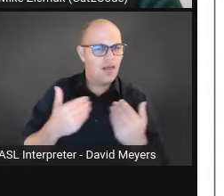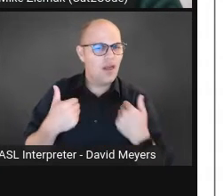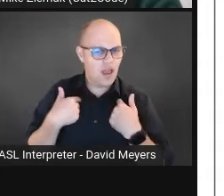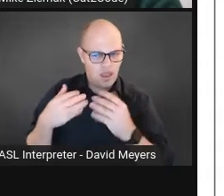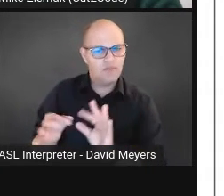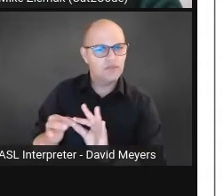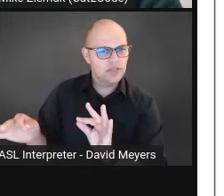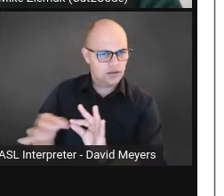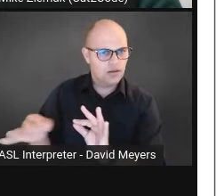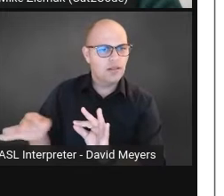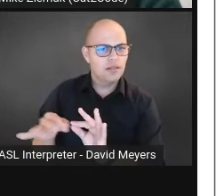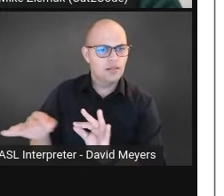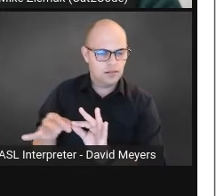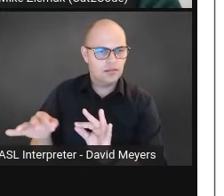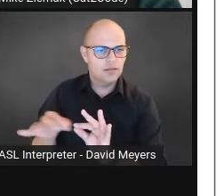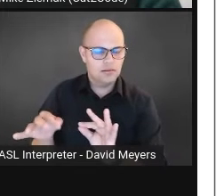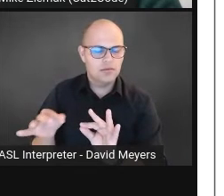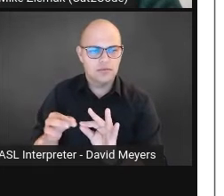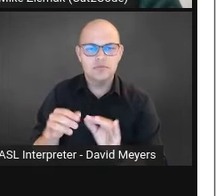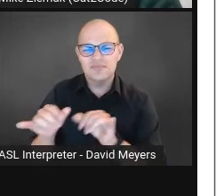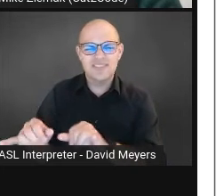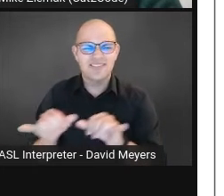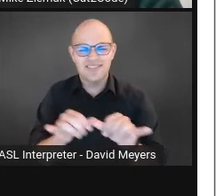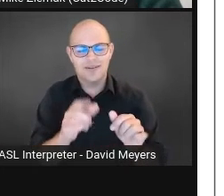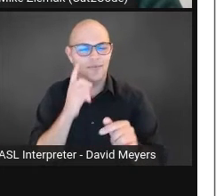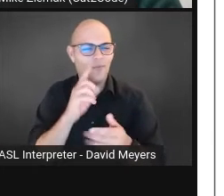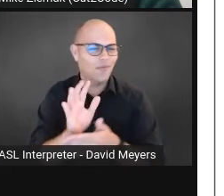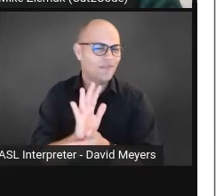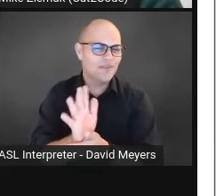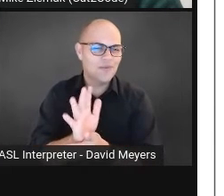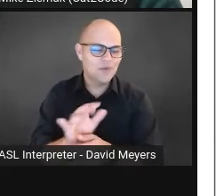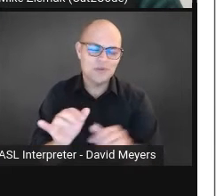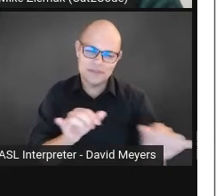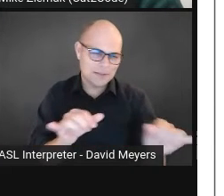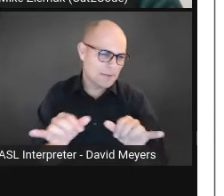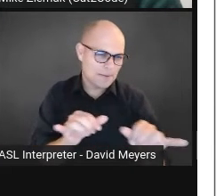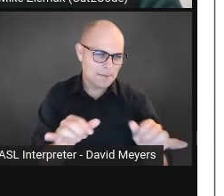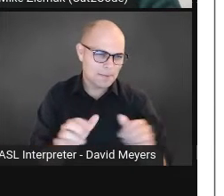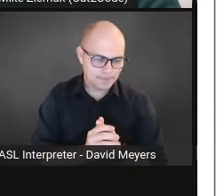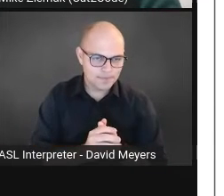It's pretty much the same as with the videos, and check the structure of the headings.